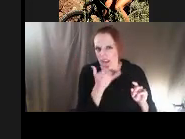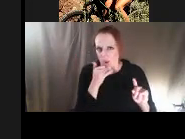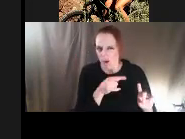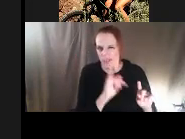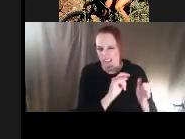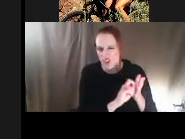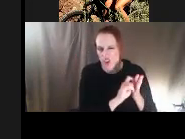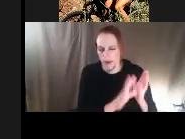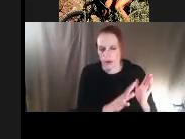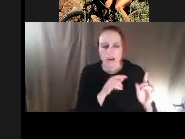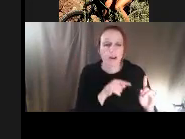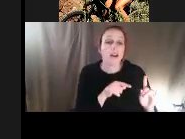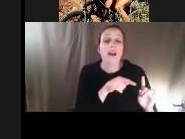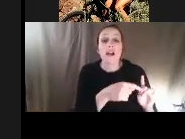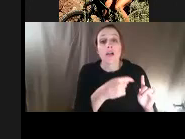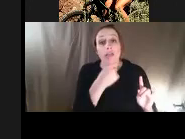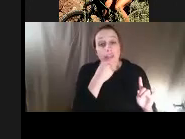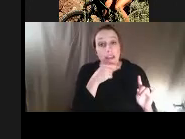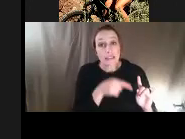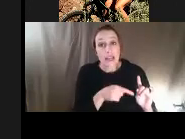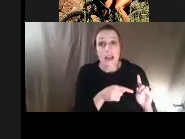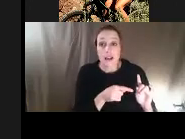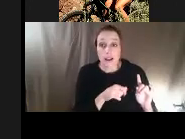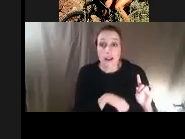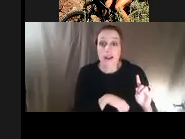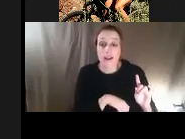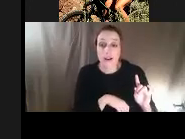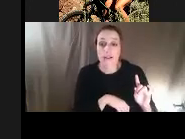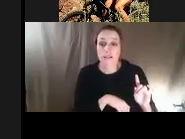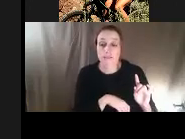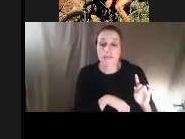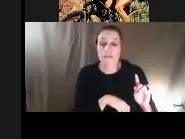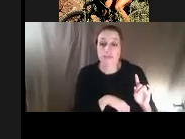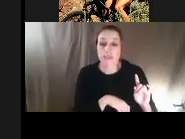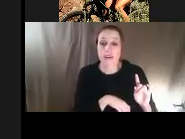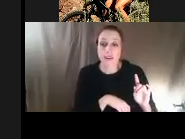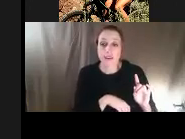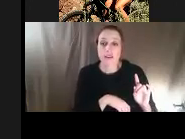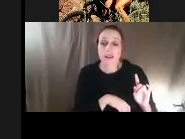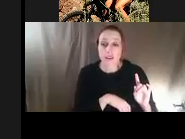eliminating the systematic oppression of white women, I'm sorry. The greatest threat to eliminating systematic